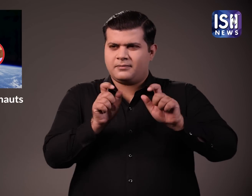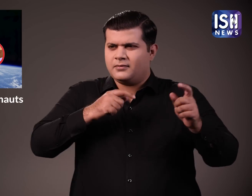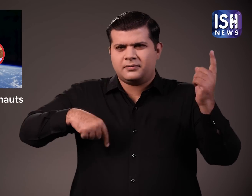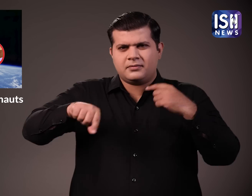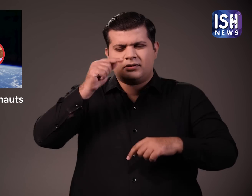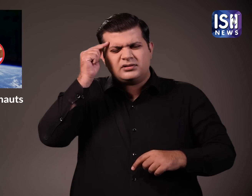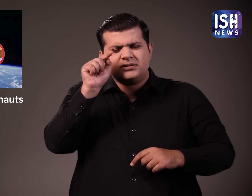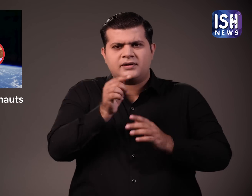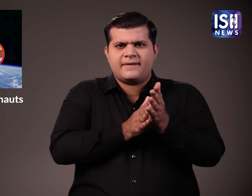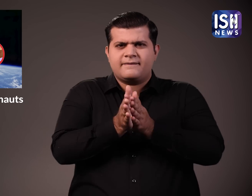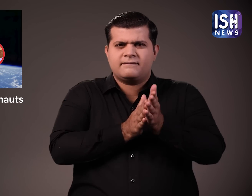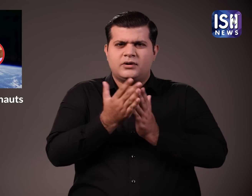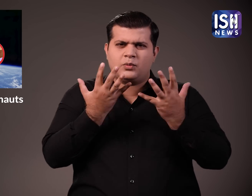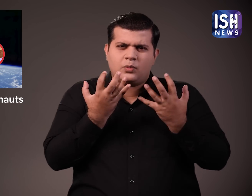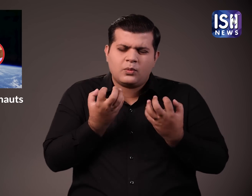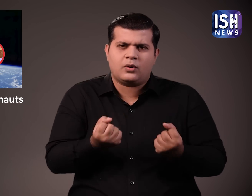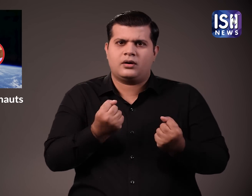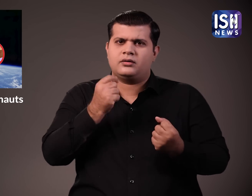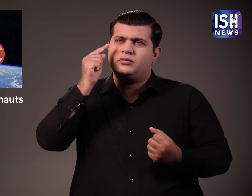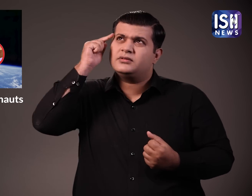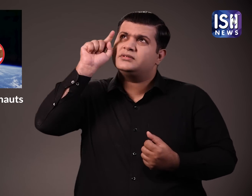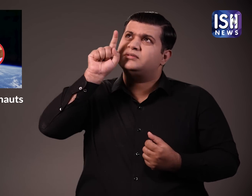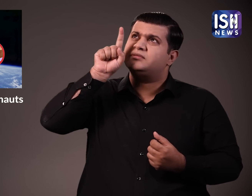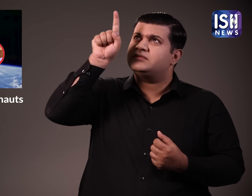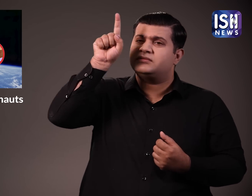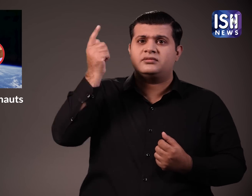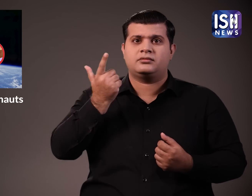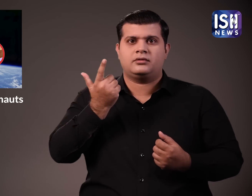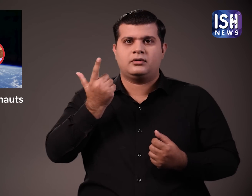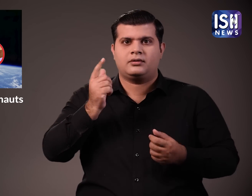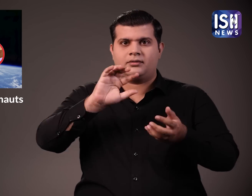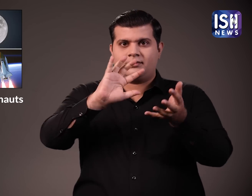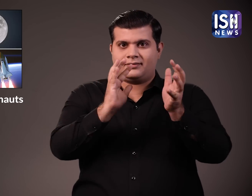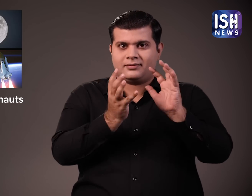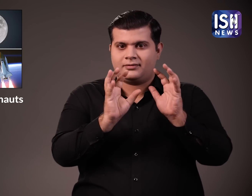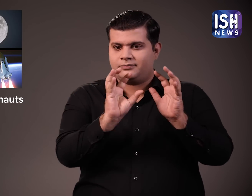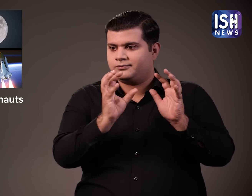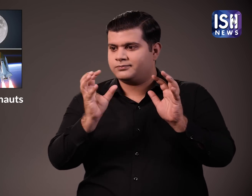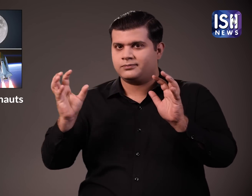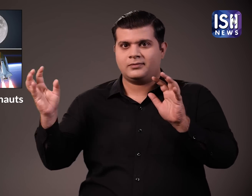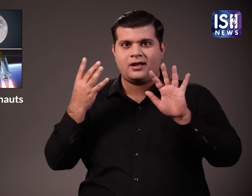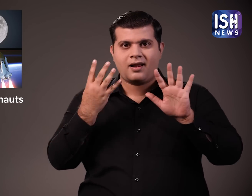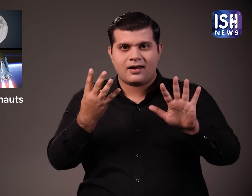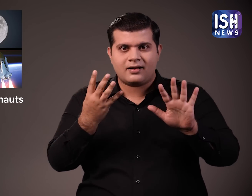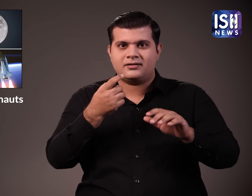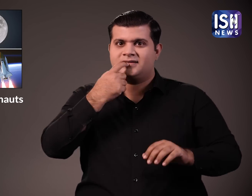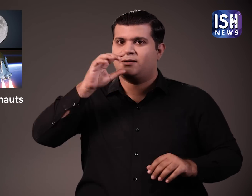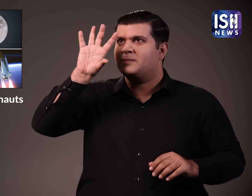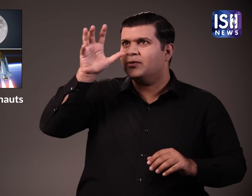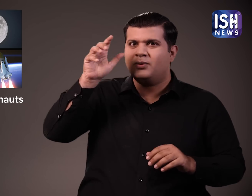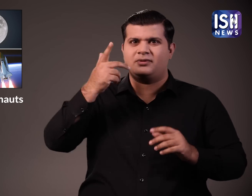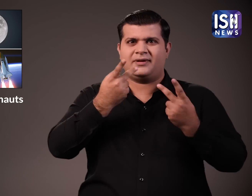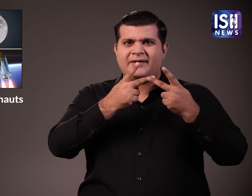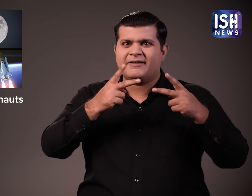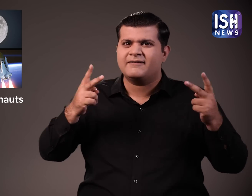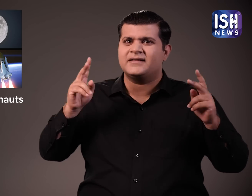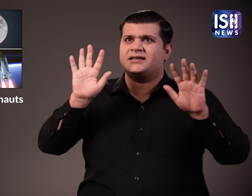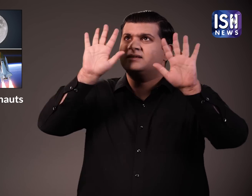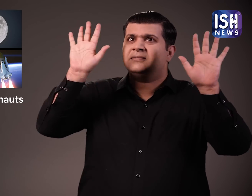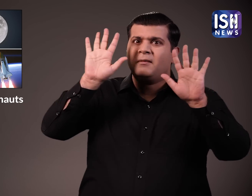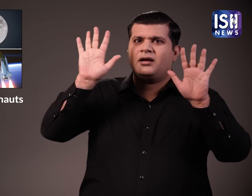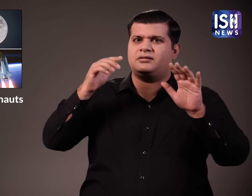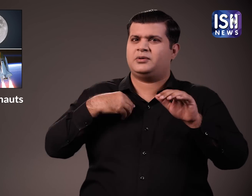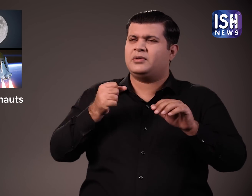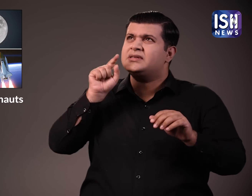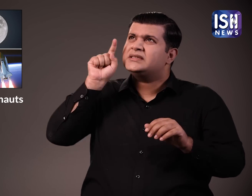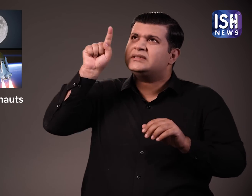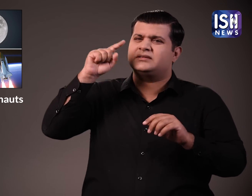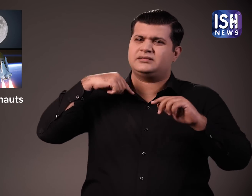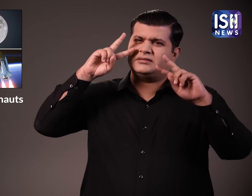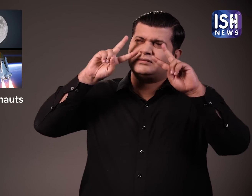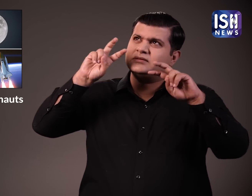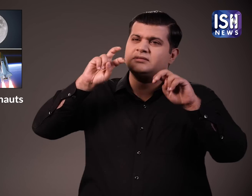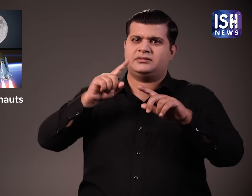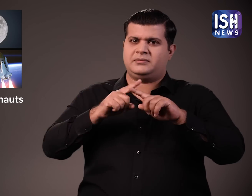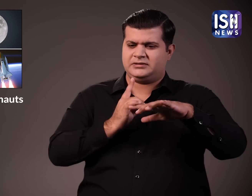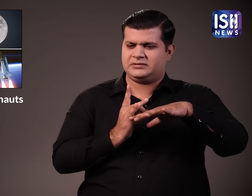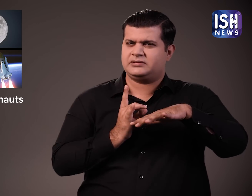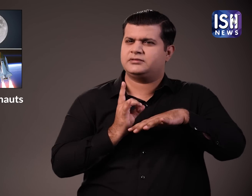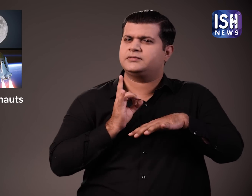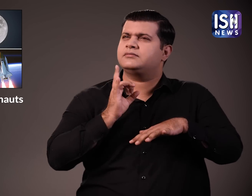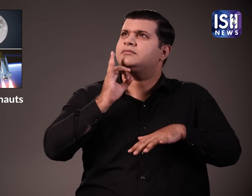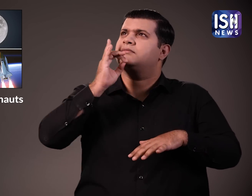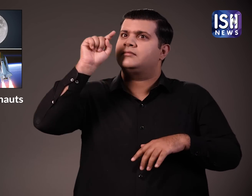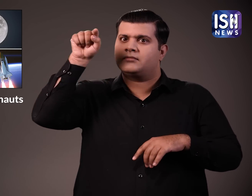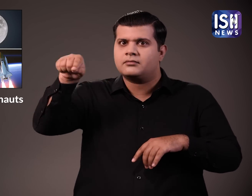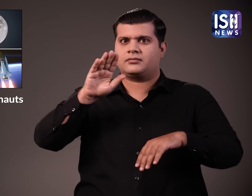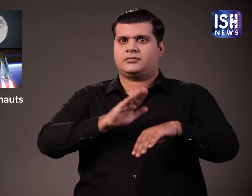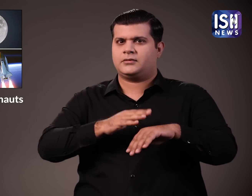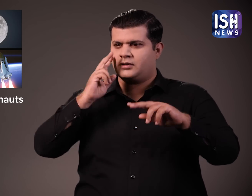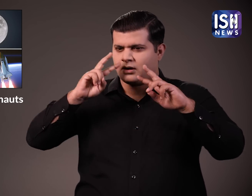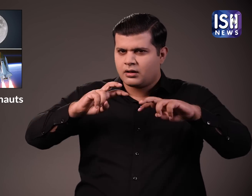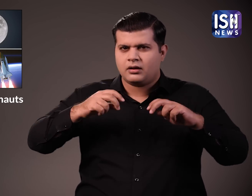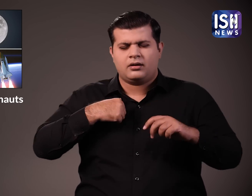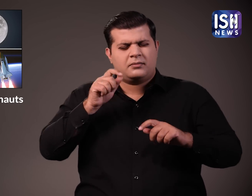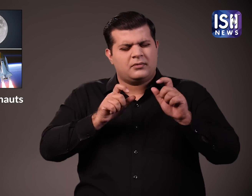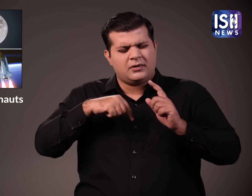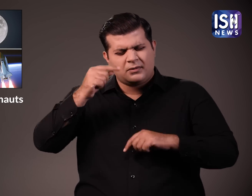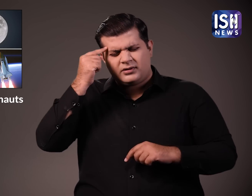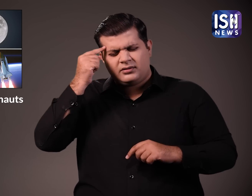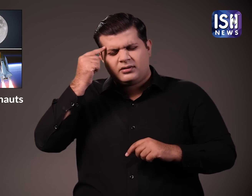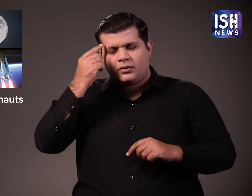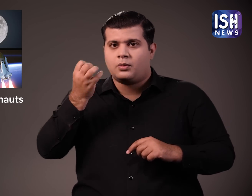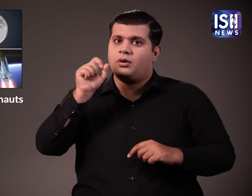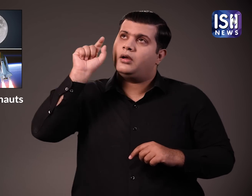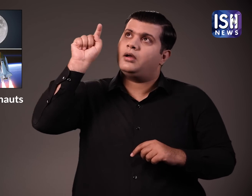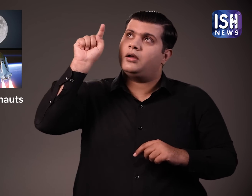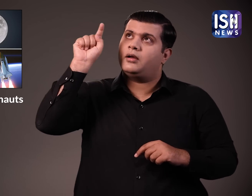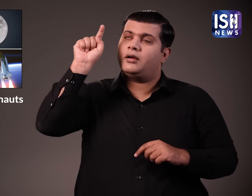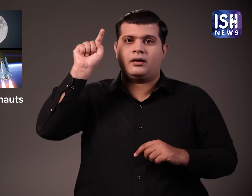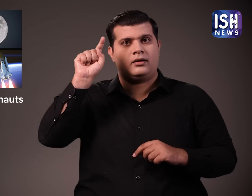Many people wish to become an astronaut to study the planets and the solar system.